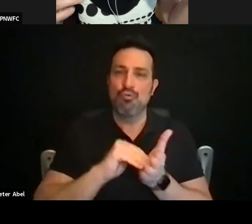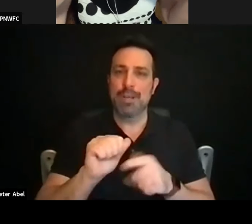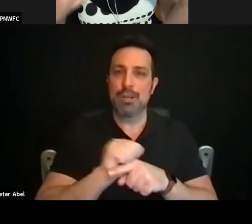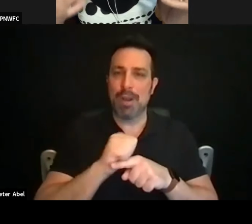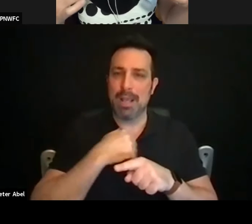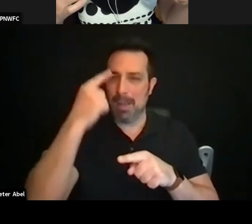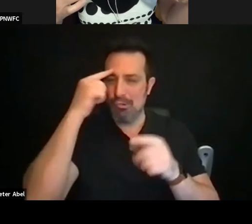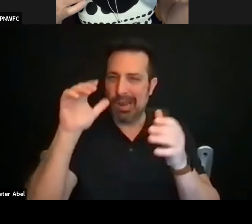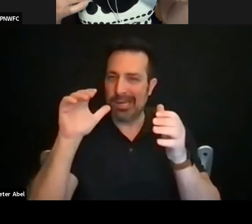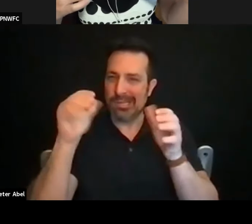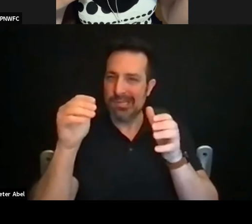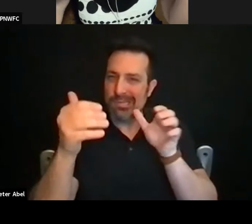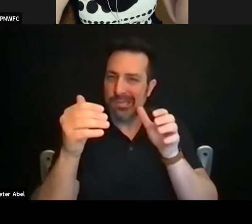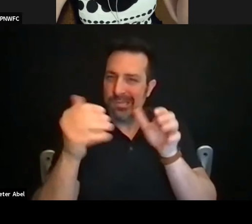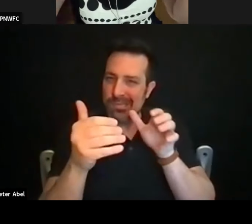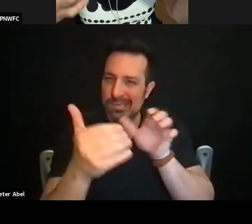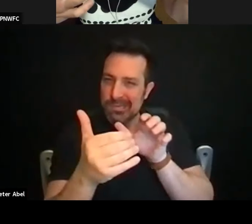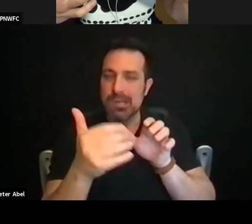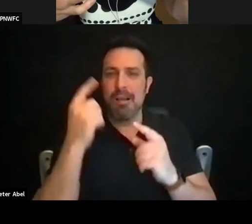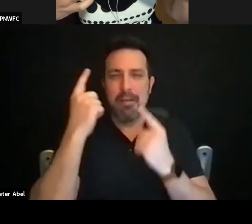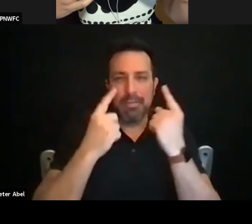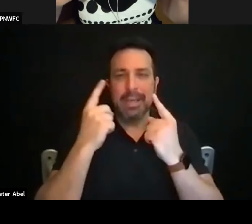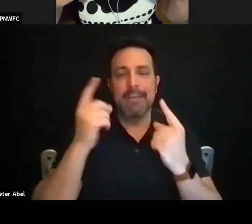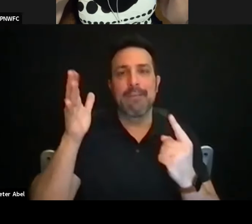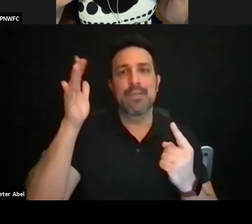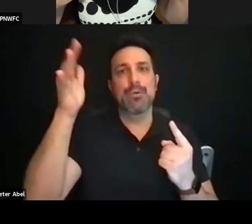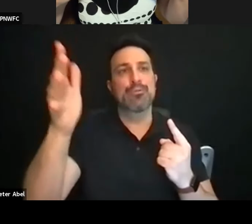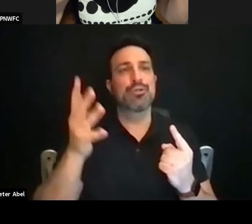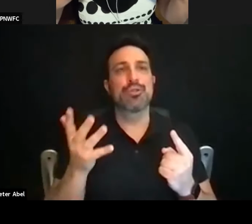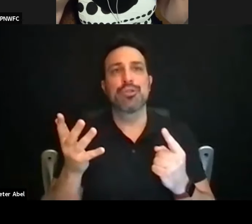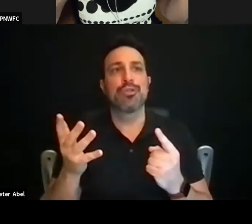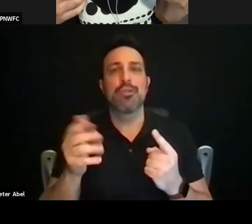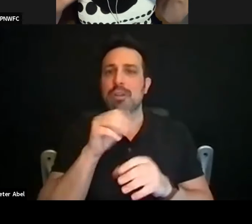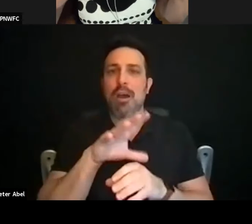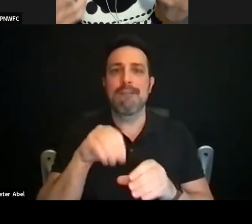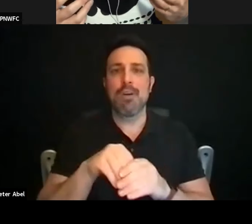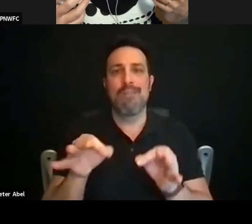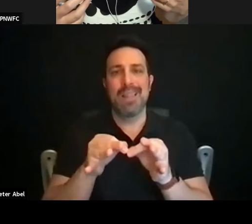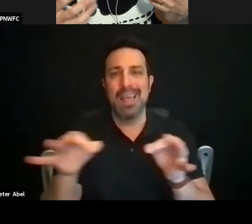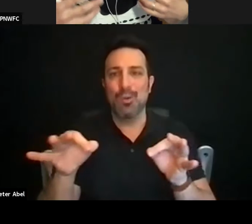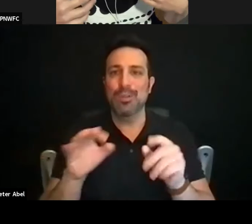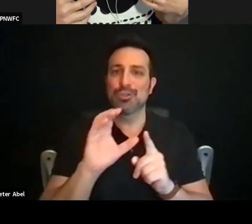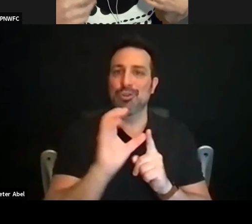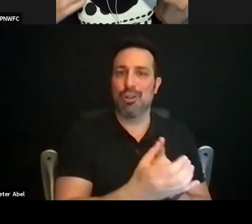perpetuate a particular -- so I was perpetuating a lot of ableism and sort of